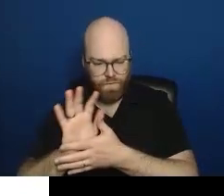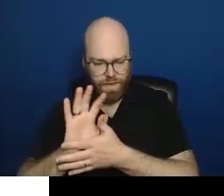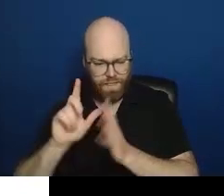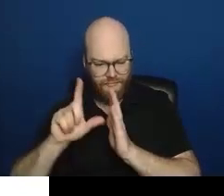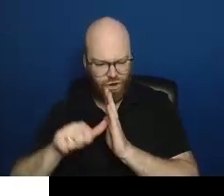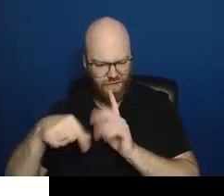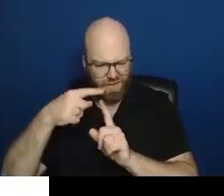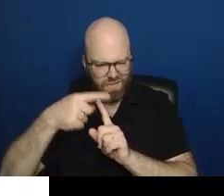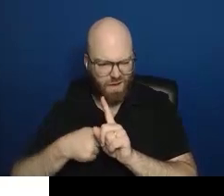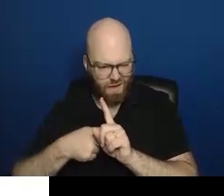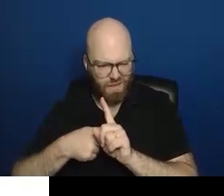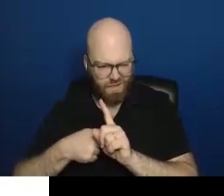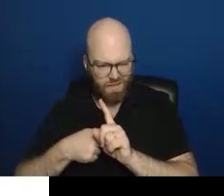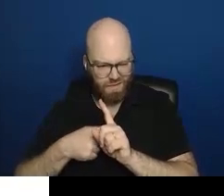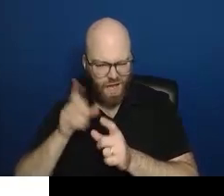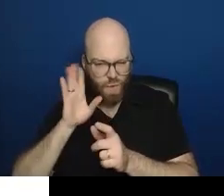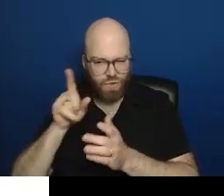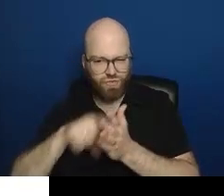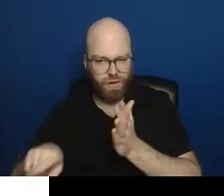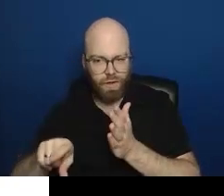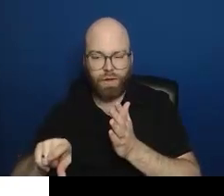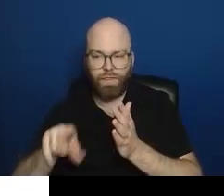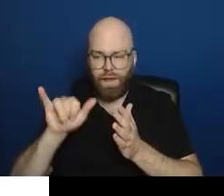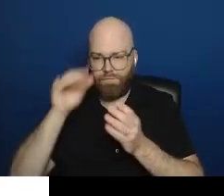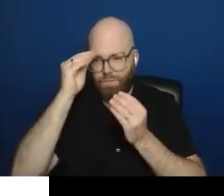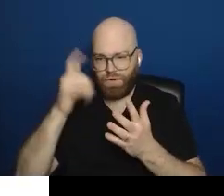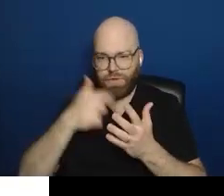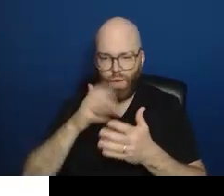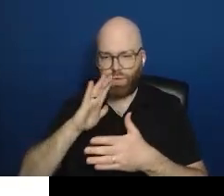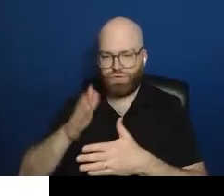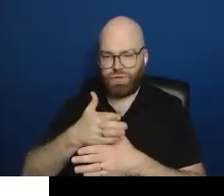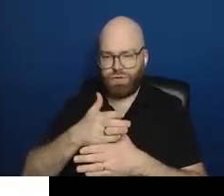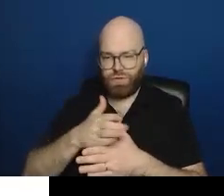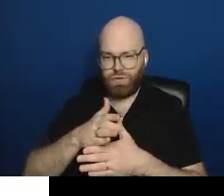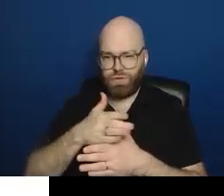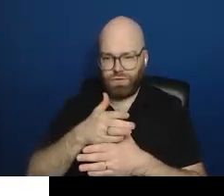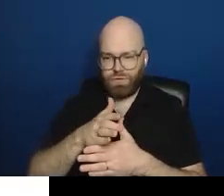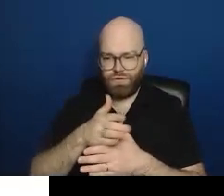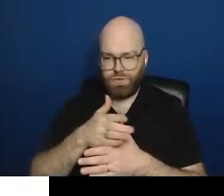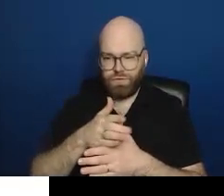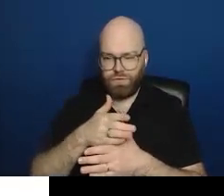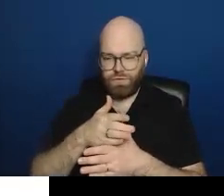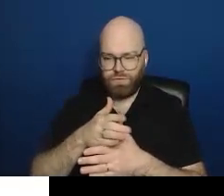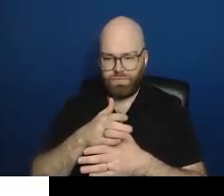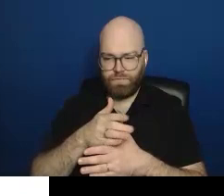I'll check into it, but I'll share that information also, with you because, it's a free event